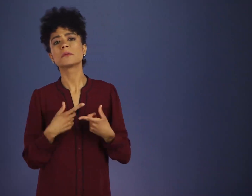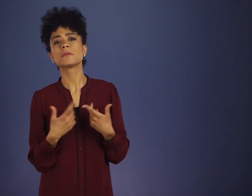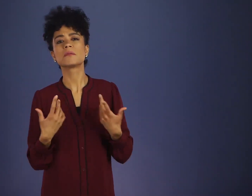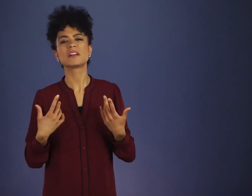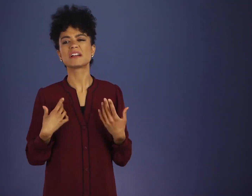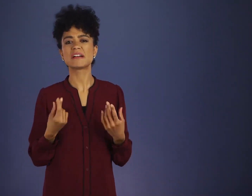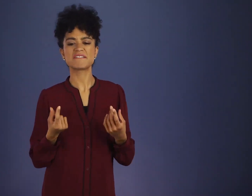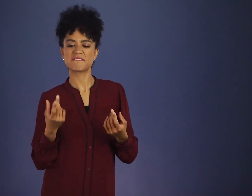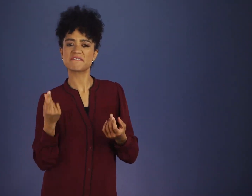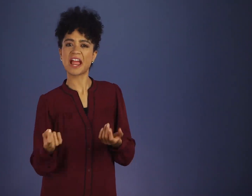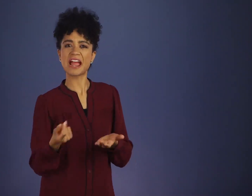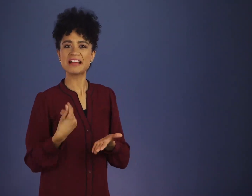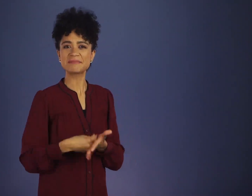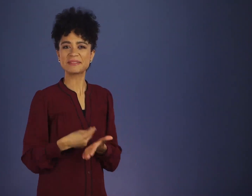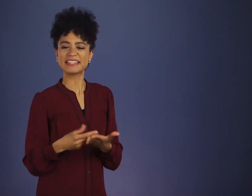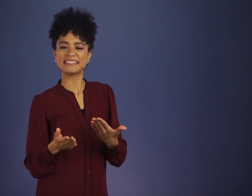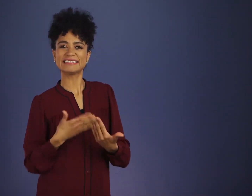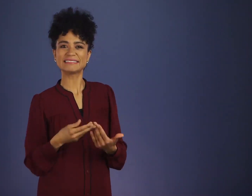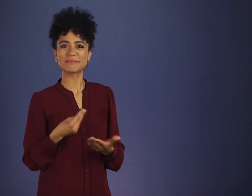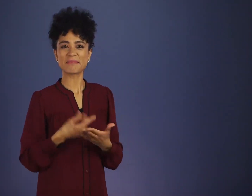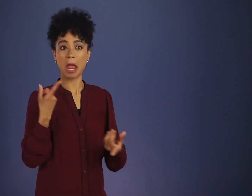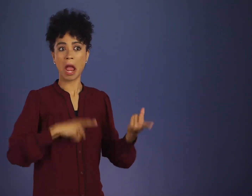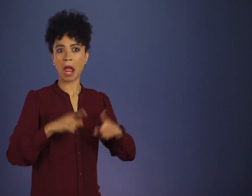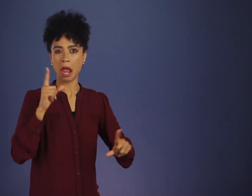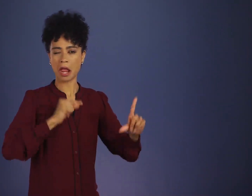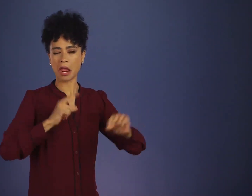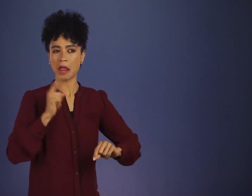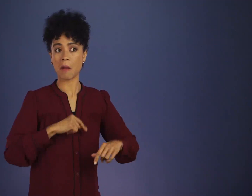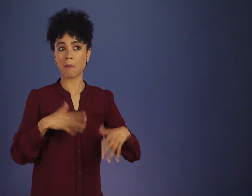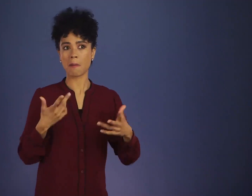What about the “quick money” deals, the stock market, and the races?